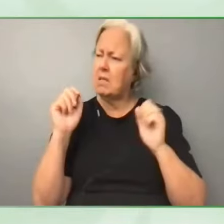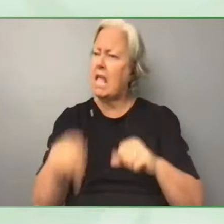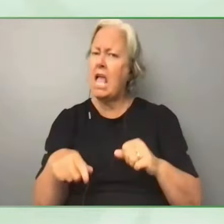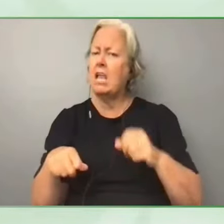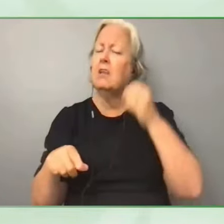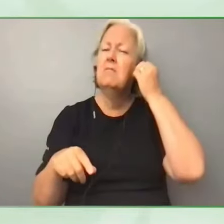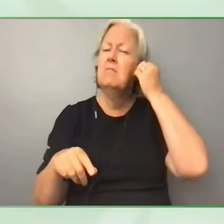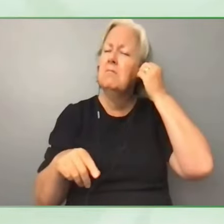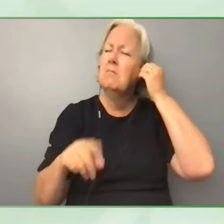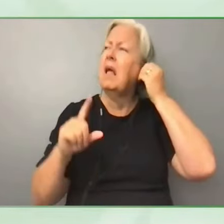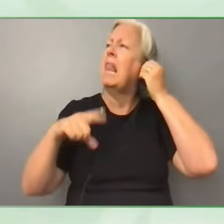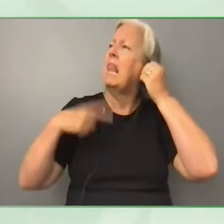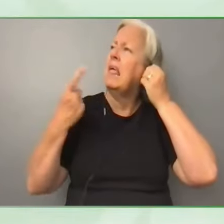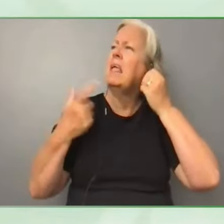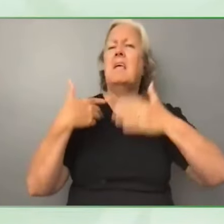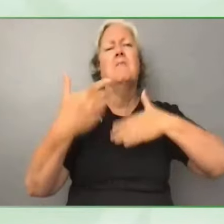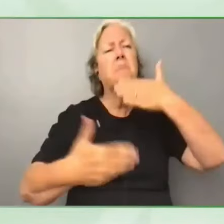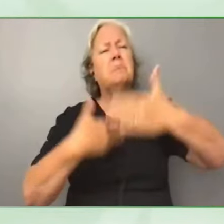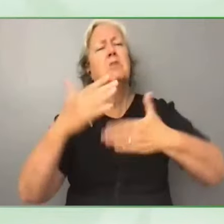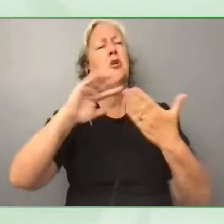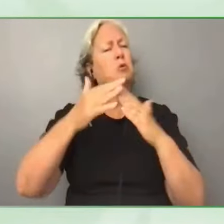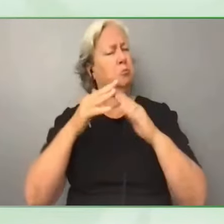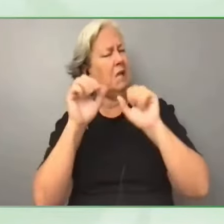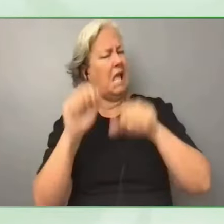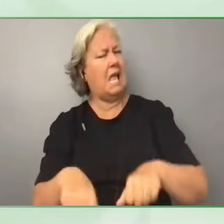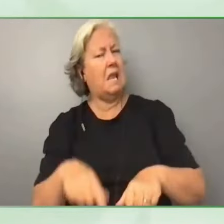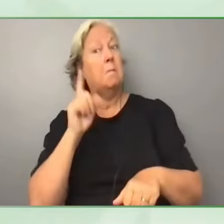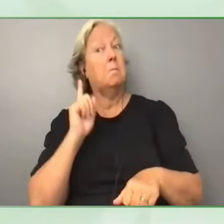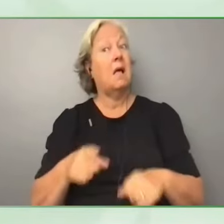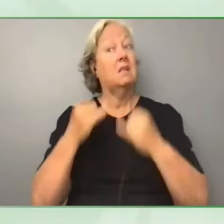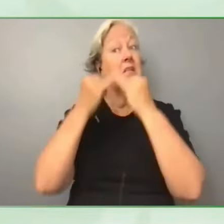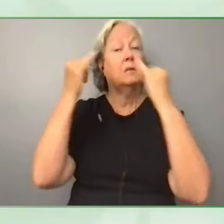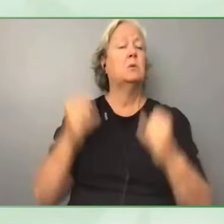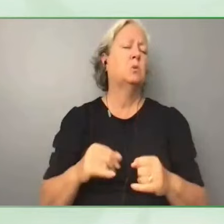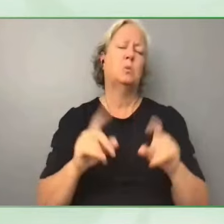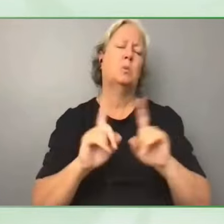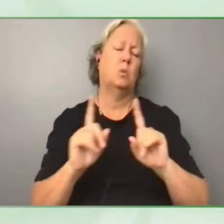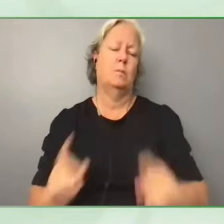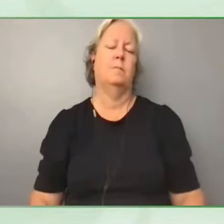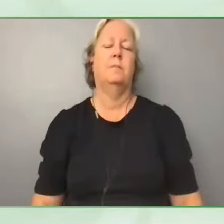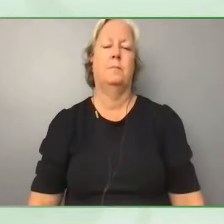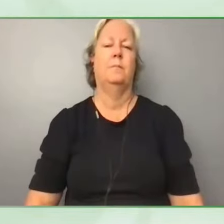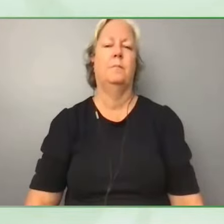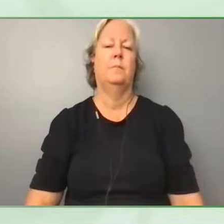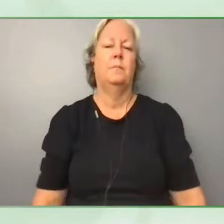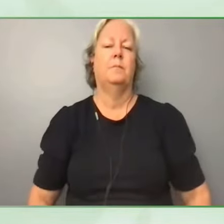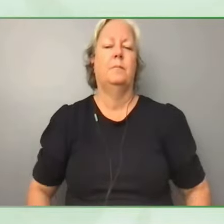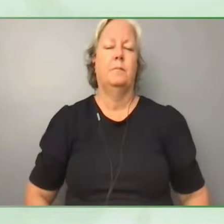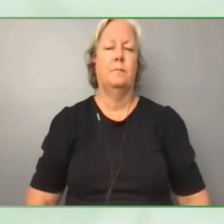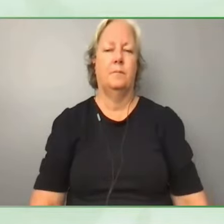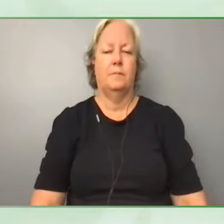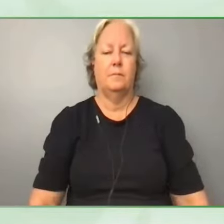Thank you so much. Like Ludmilla said earlier, the political will, political